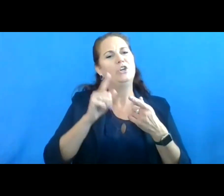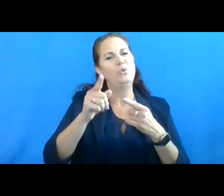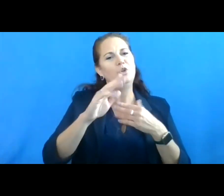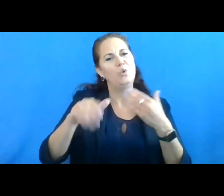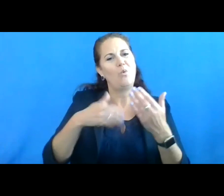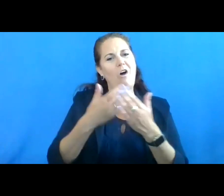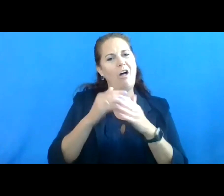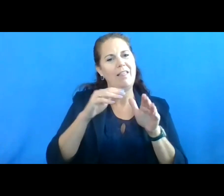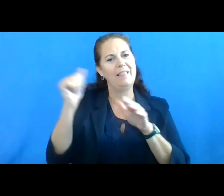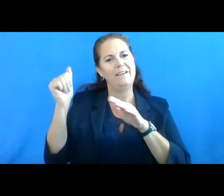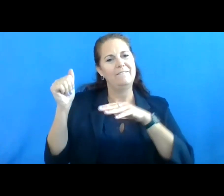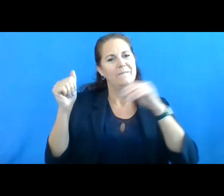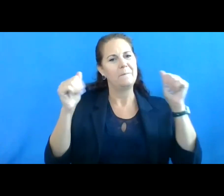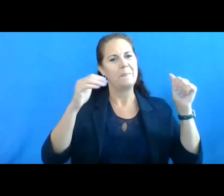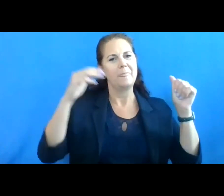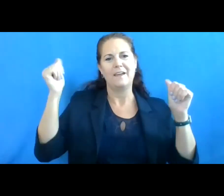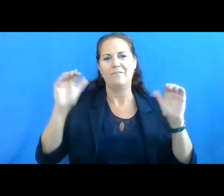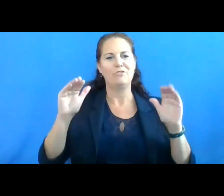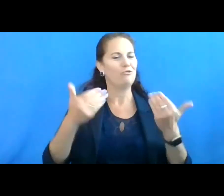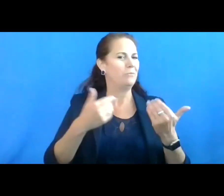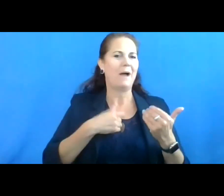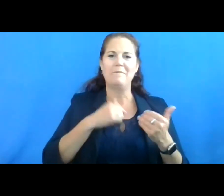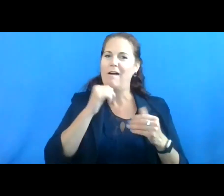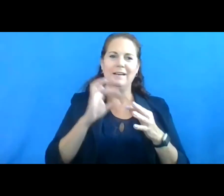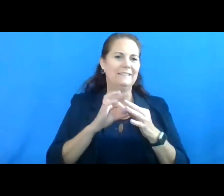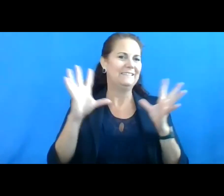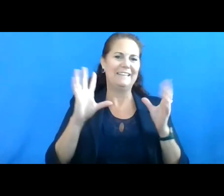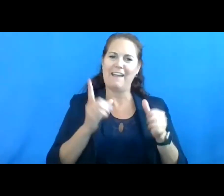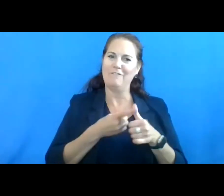I’m not going to be the first to go.